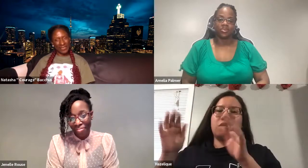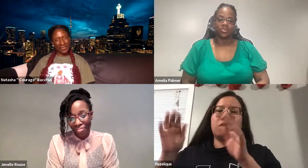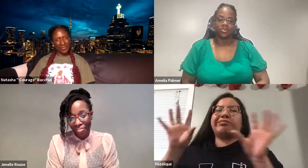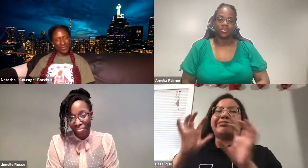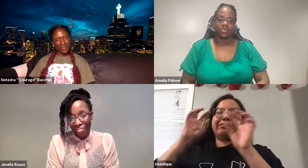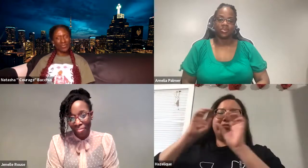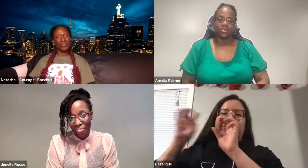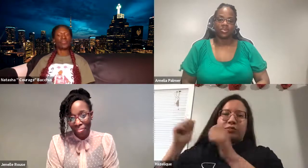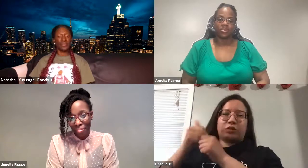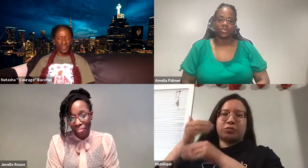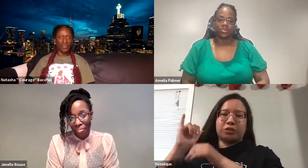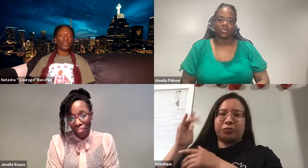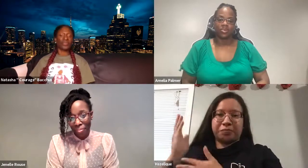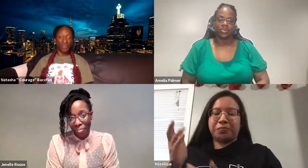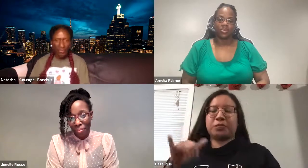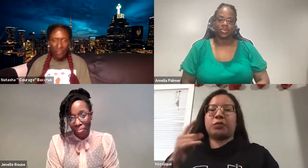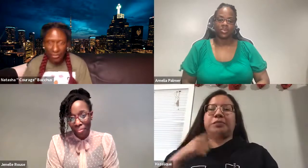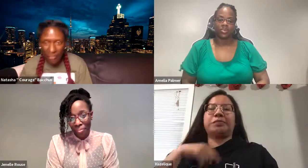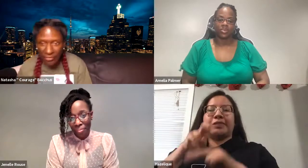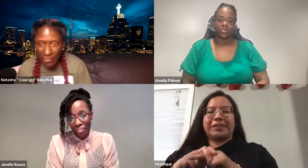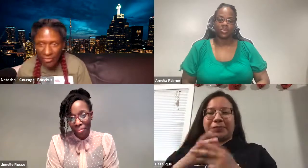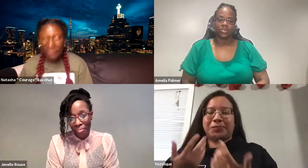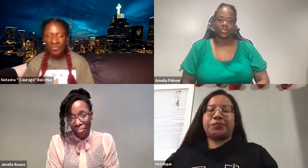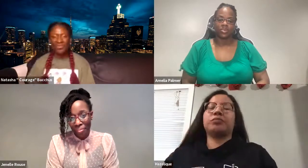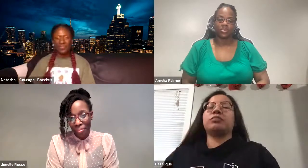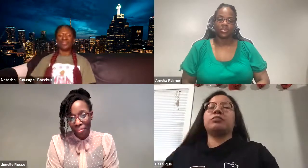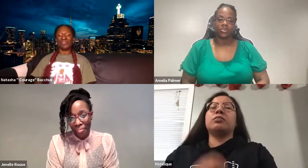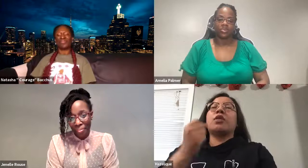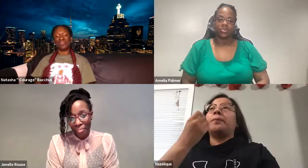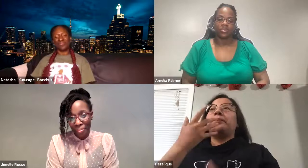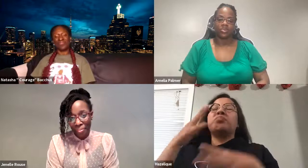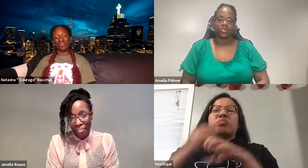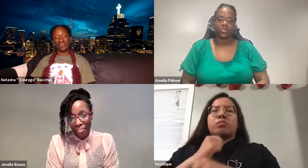and behind me you can see the door of a closet and there's some little red things in the top there.